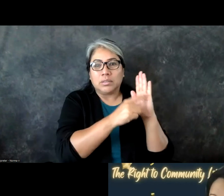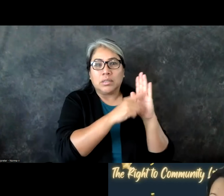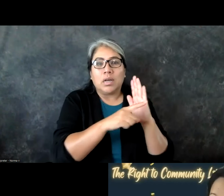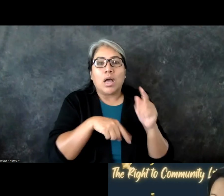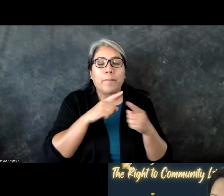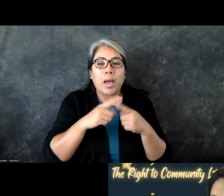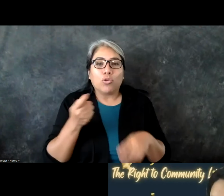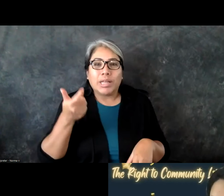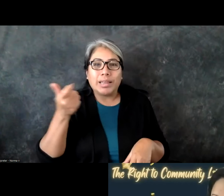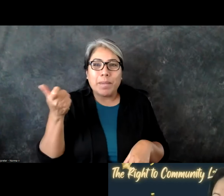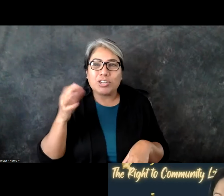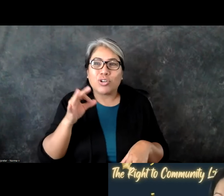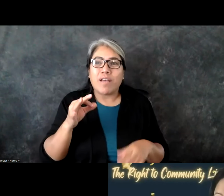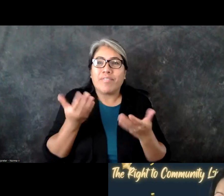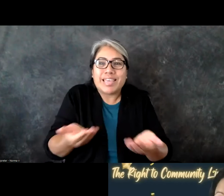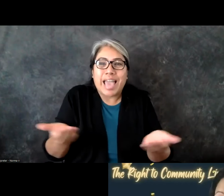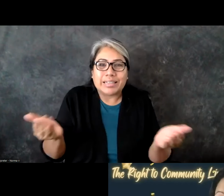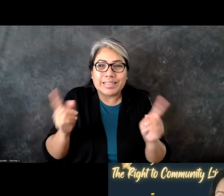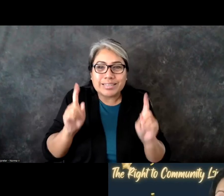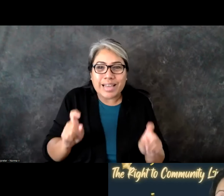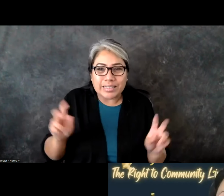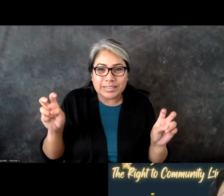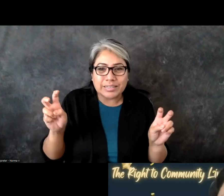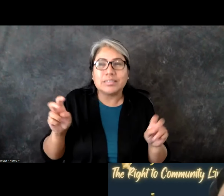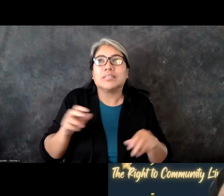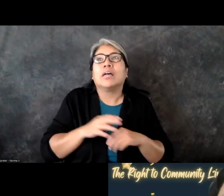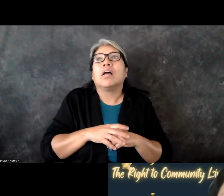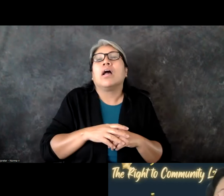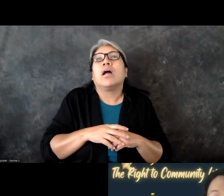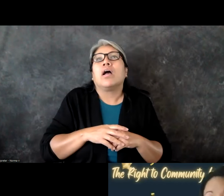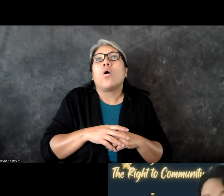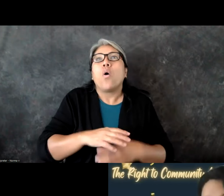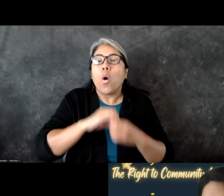in the value of that home. I think one of the